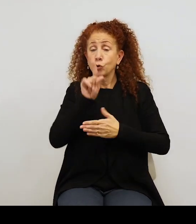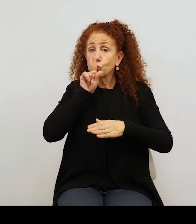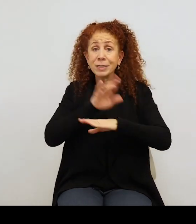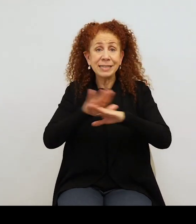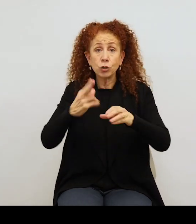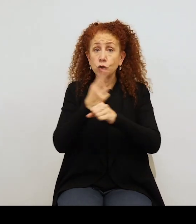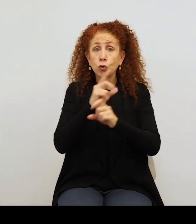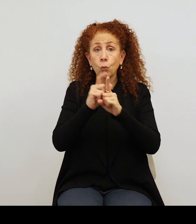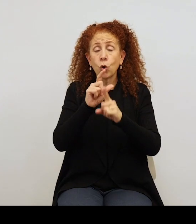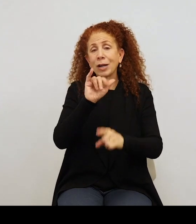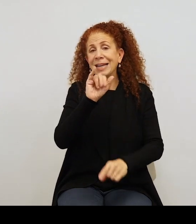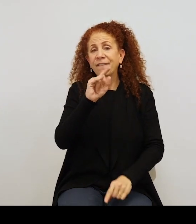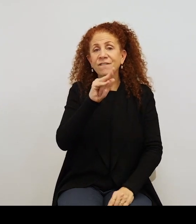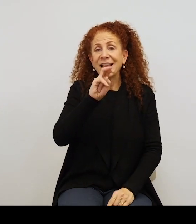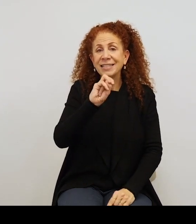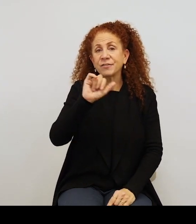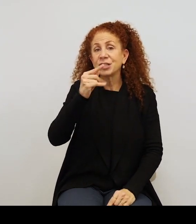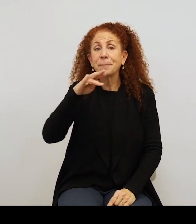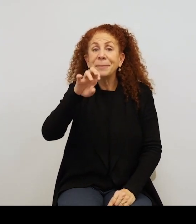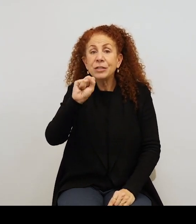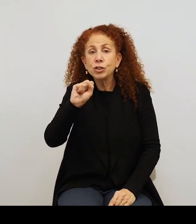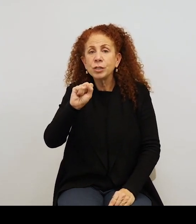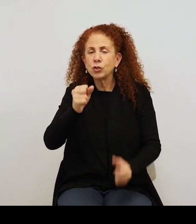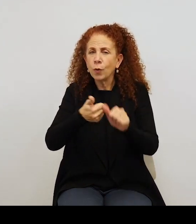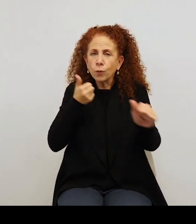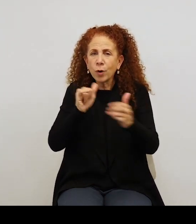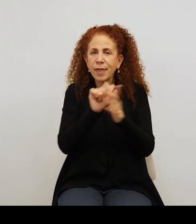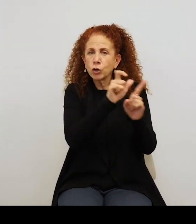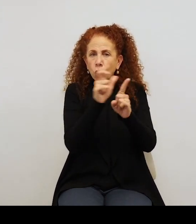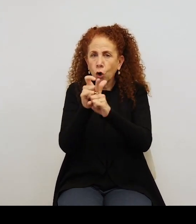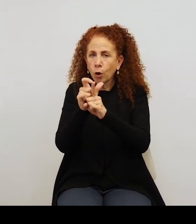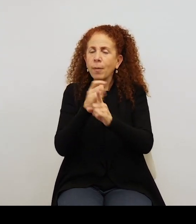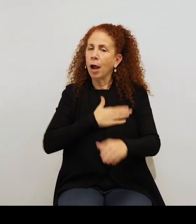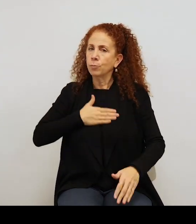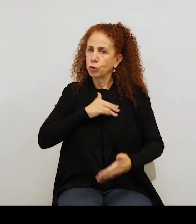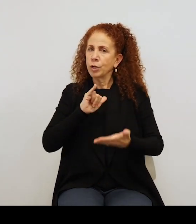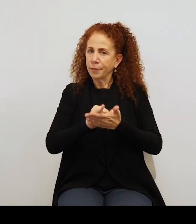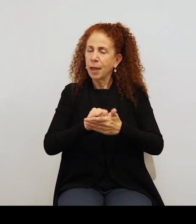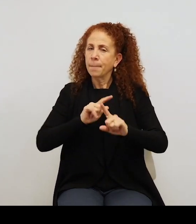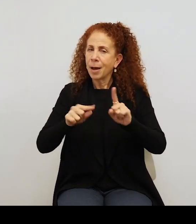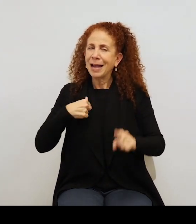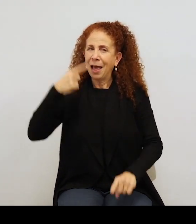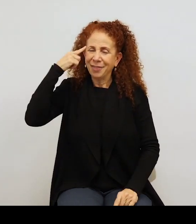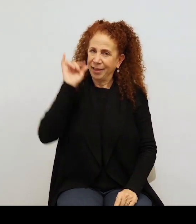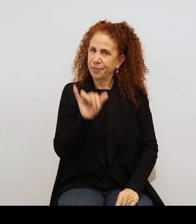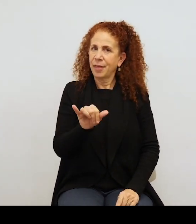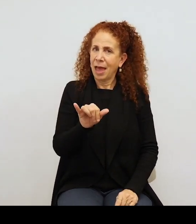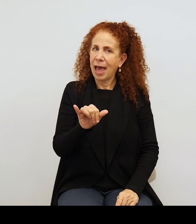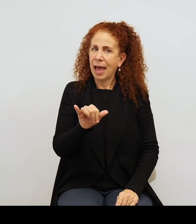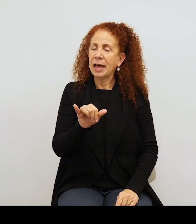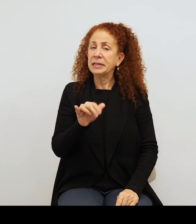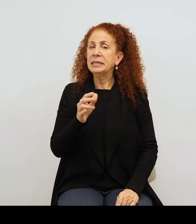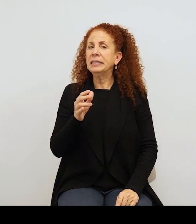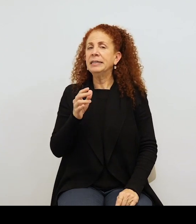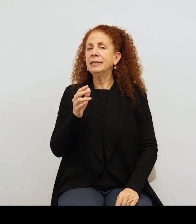the language of invasive species throughout, but that's kind of, I think, along the periphery of a lot of conversations